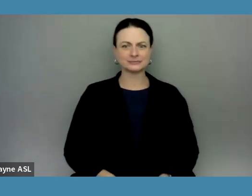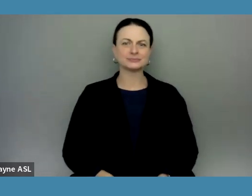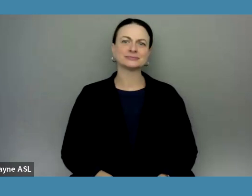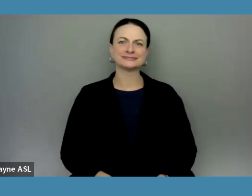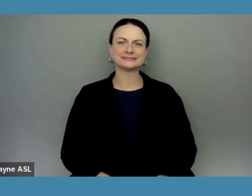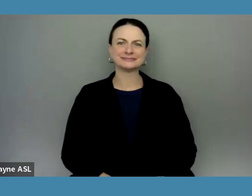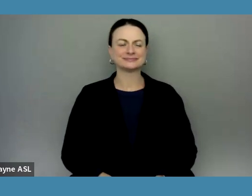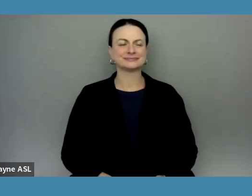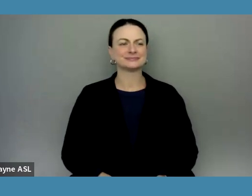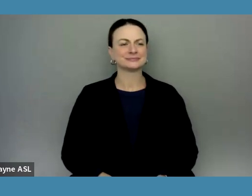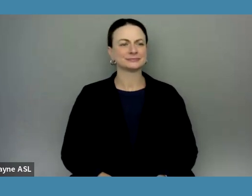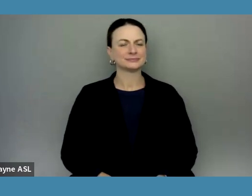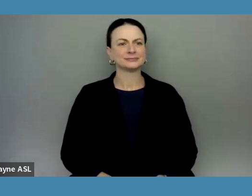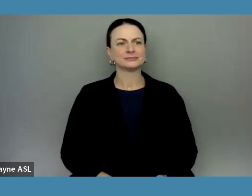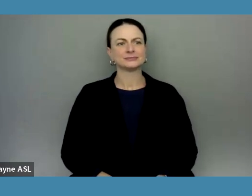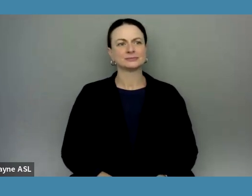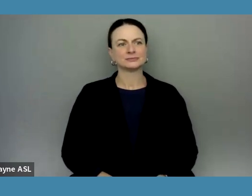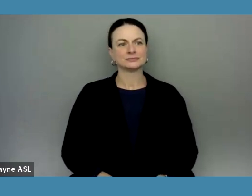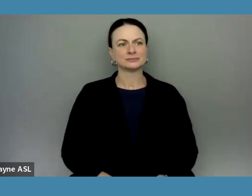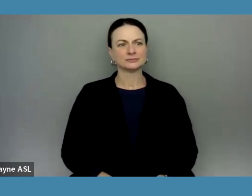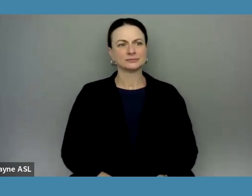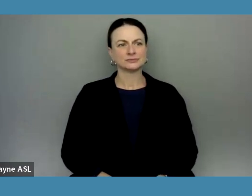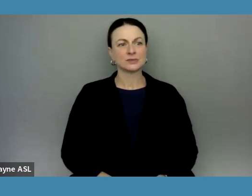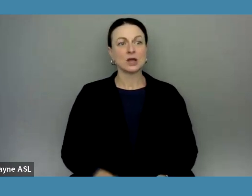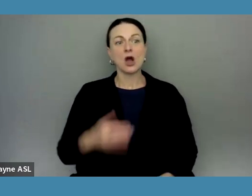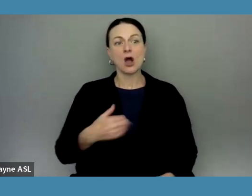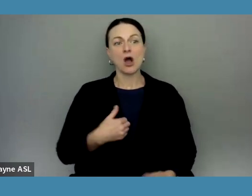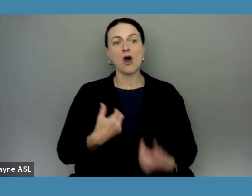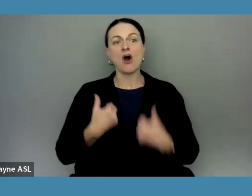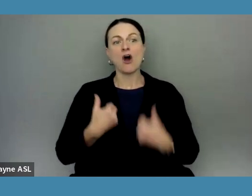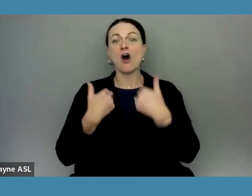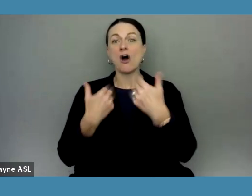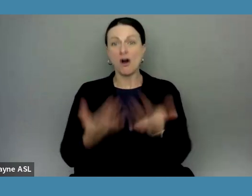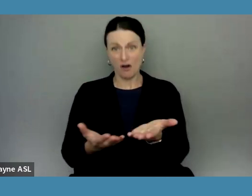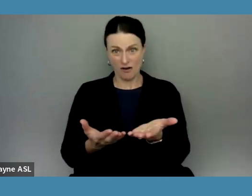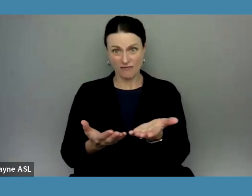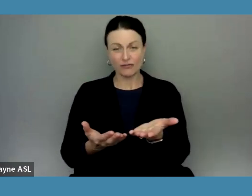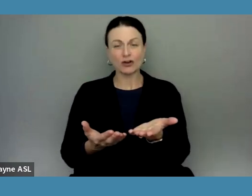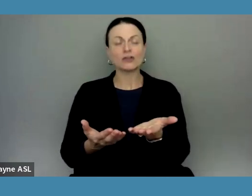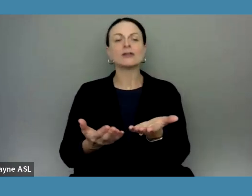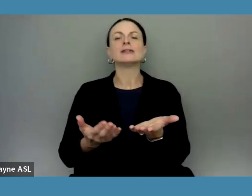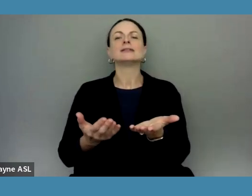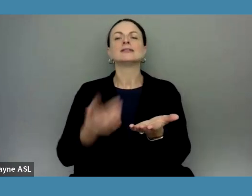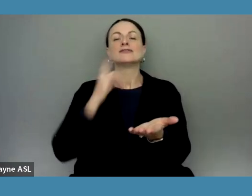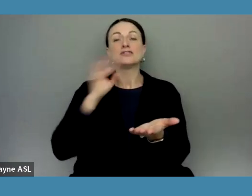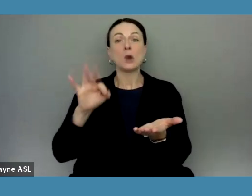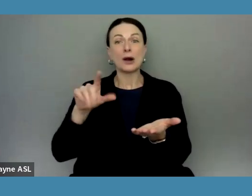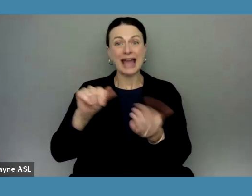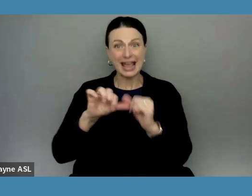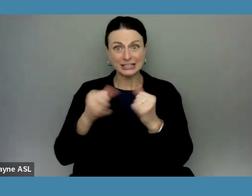DOA offers Florida Public Agencies an impartial, efficient resource to hear and resolve internal